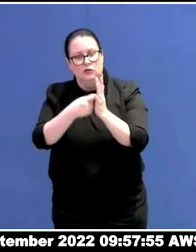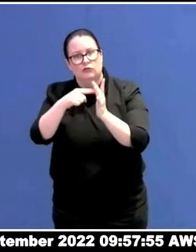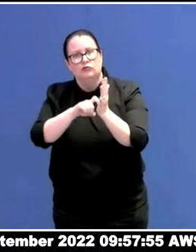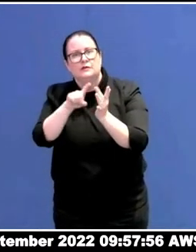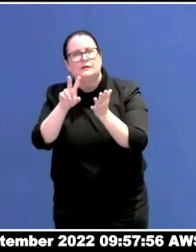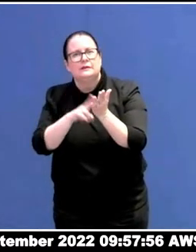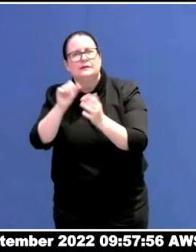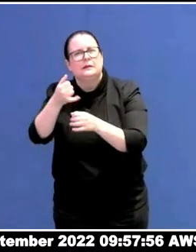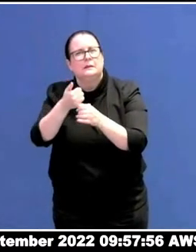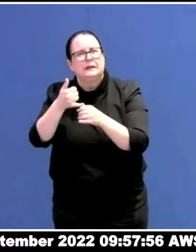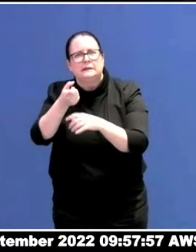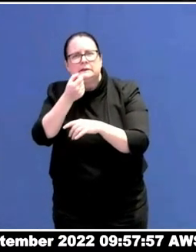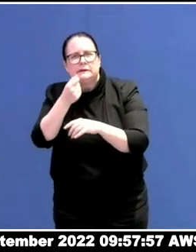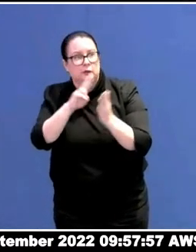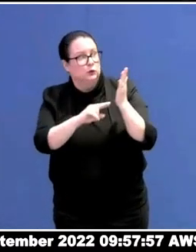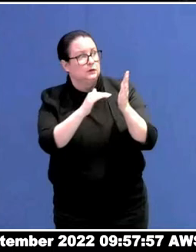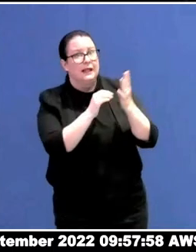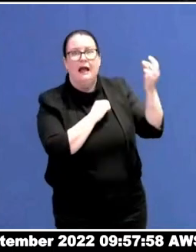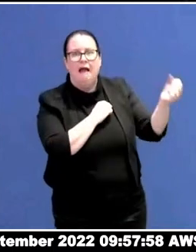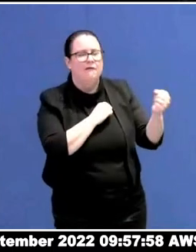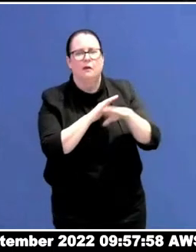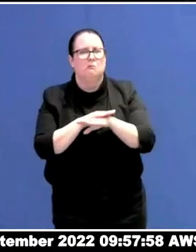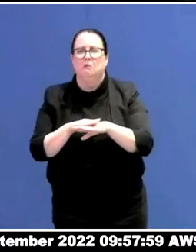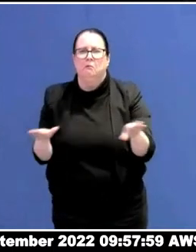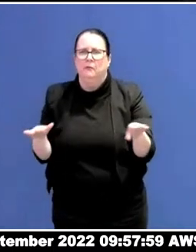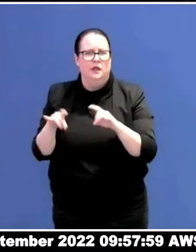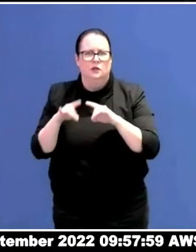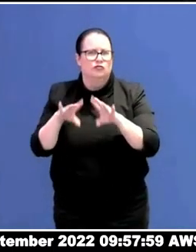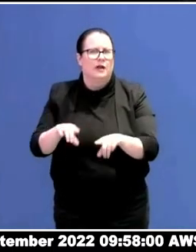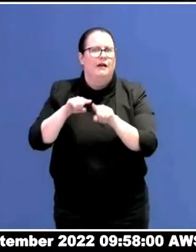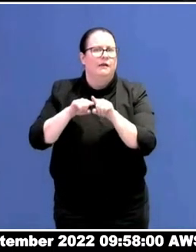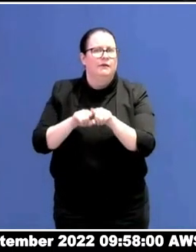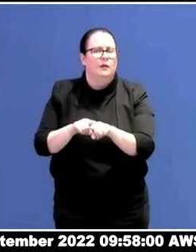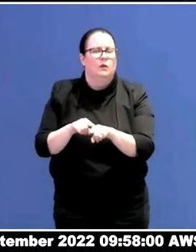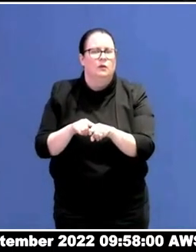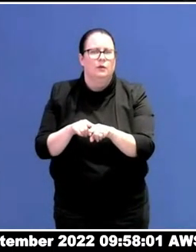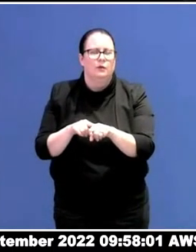prescribed previously in New Zealand wouldn't be able to be prescribed here and